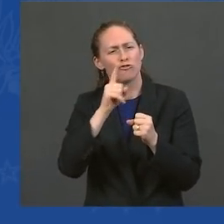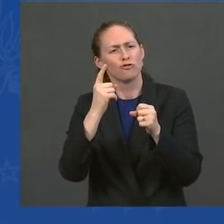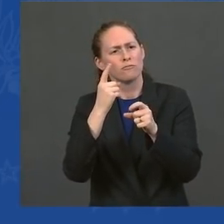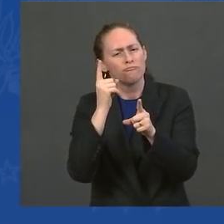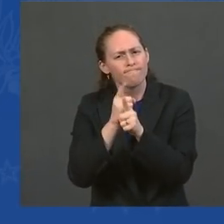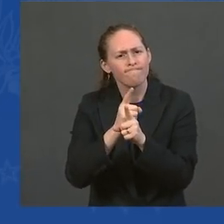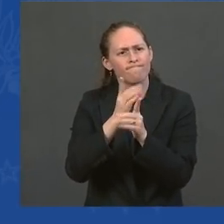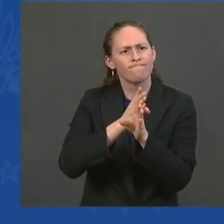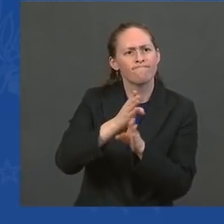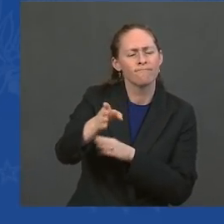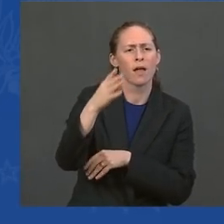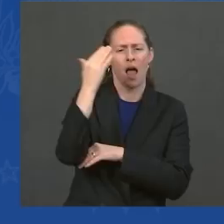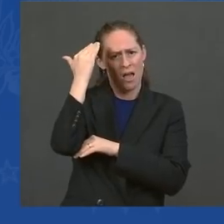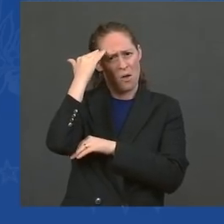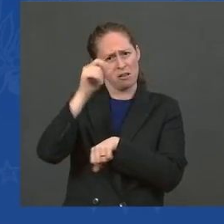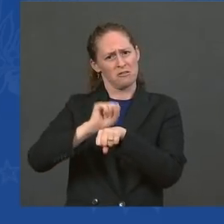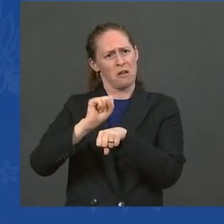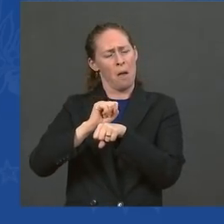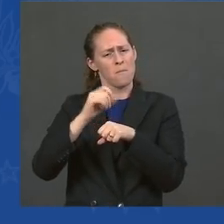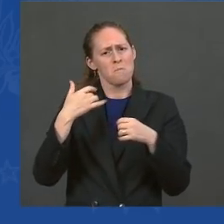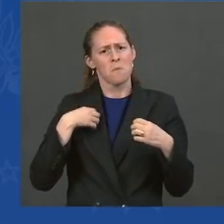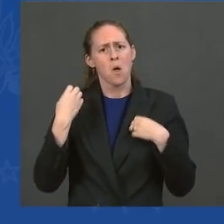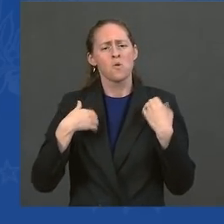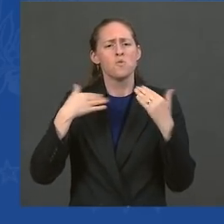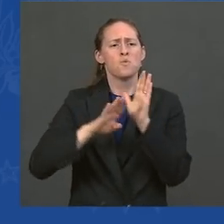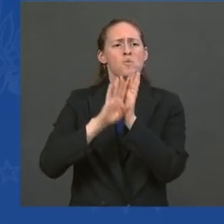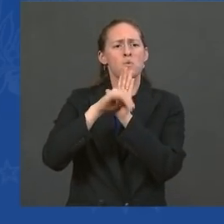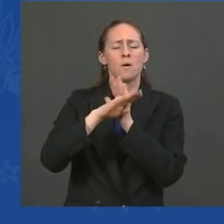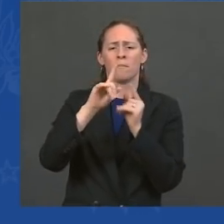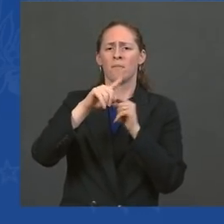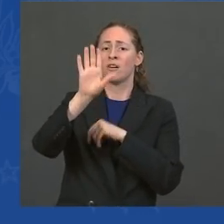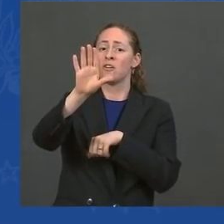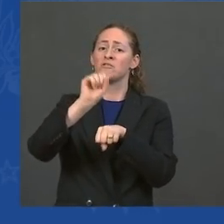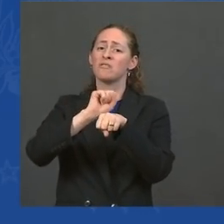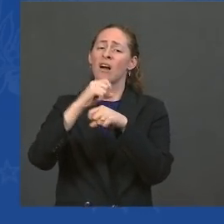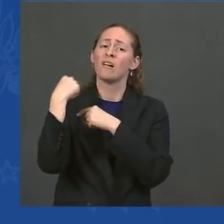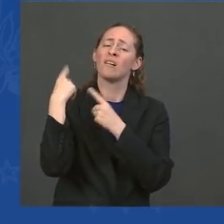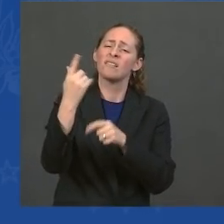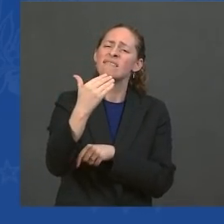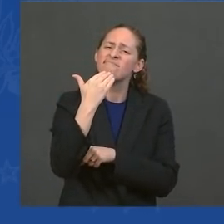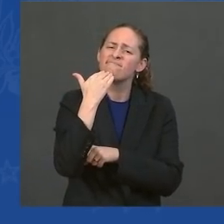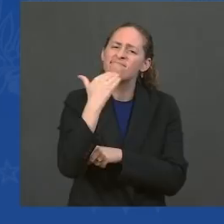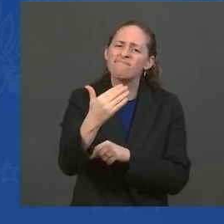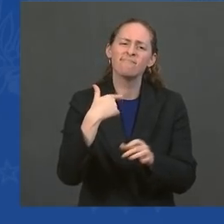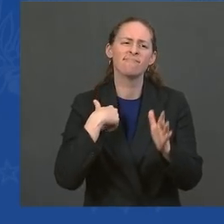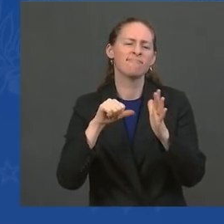but you've done an incredible job. And I consider you one of my great friends. Thank you.